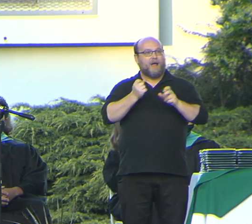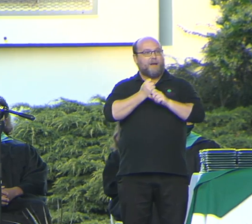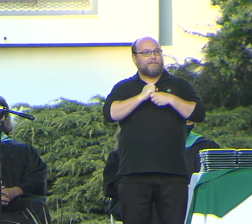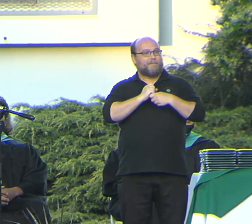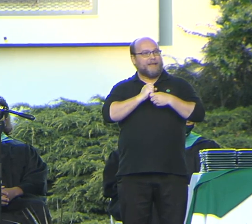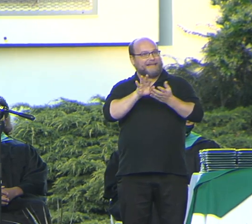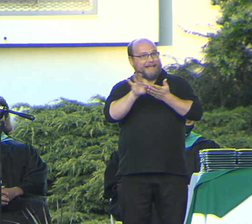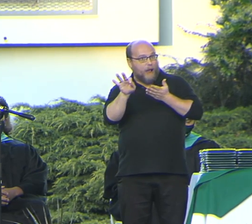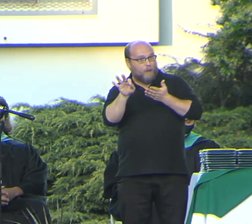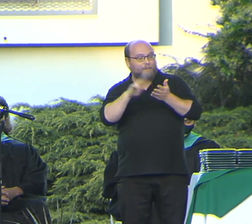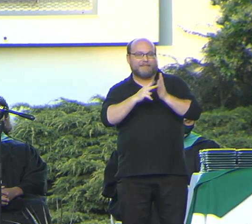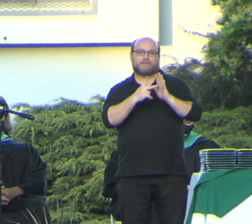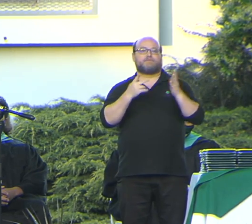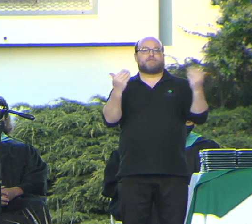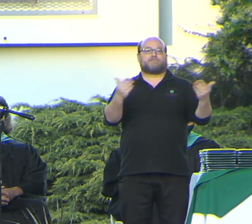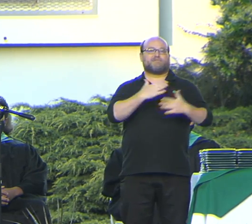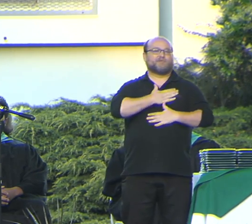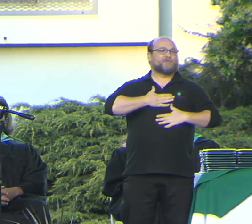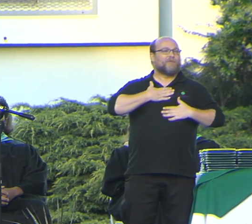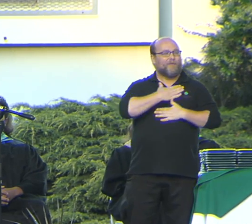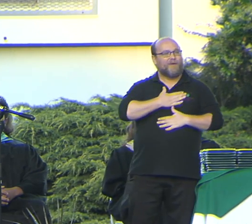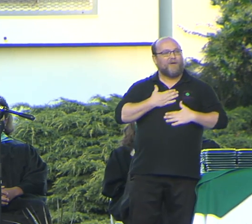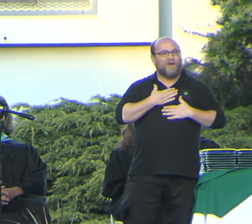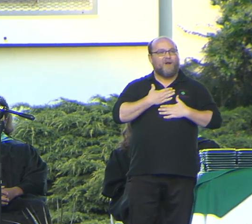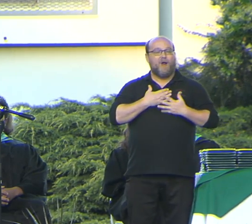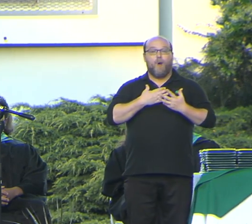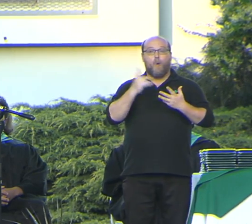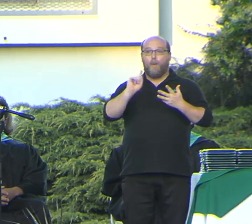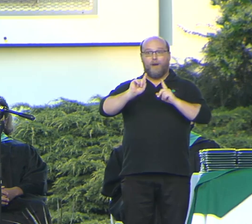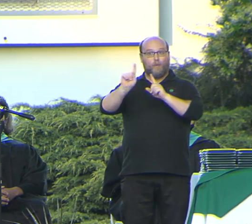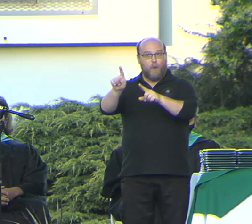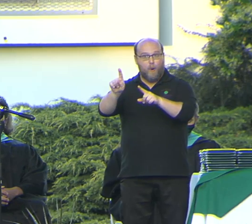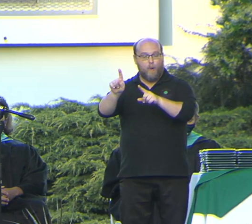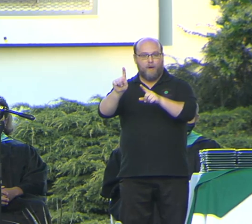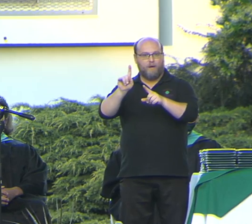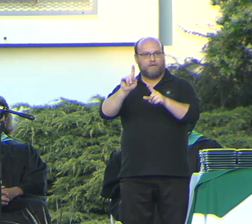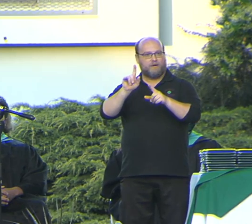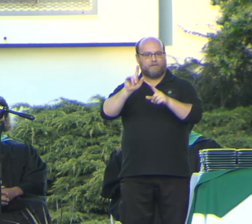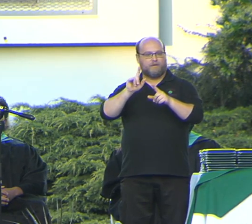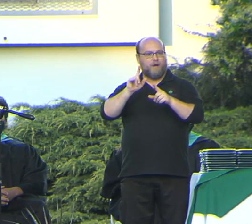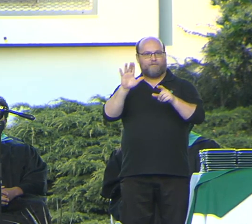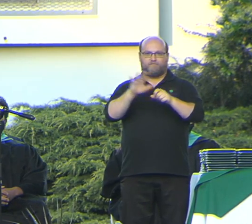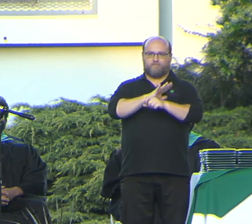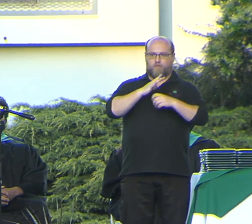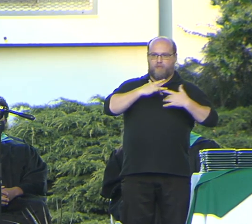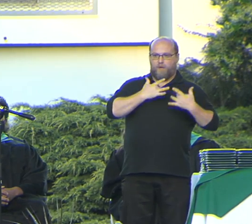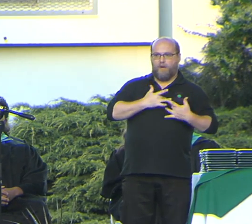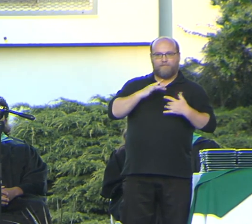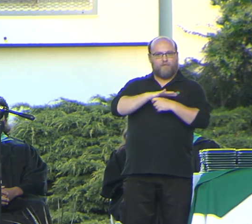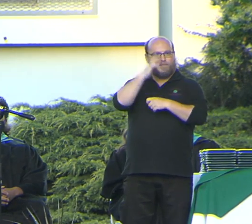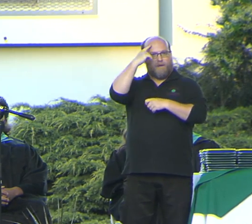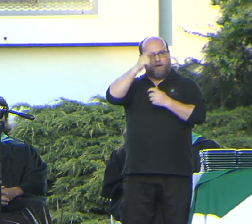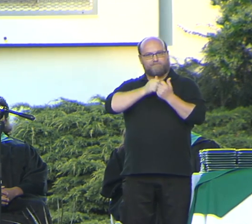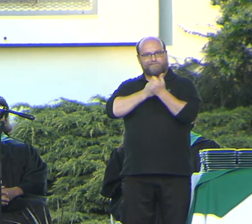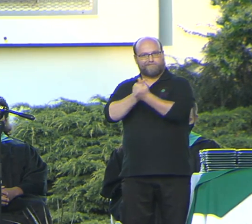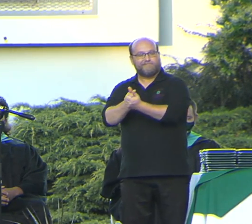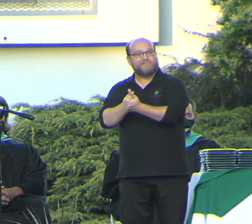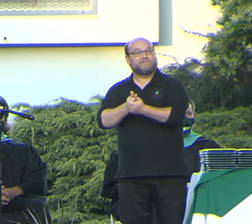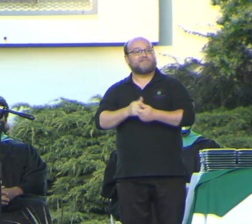And wherever you go go with all of your heart and mind. To each one of you sitting here today ready to throw your cap in the air take it all